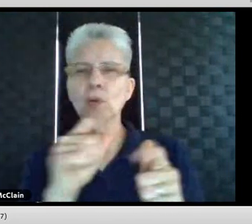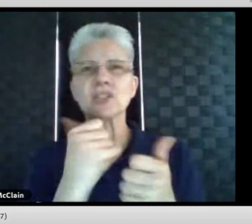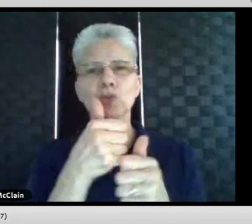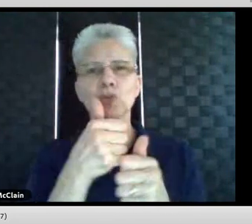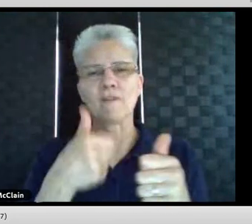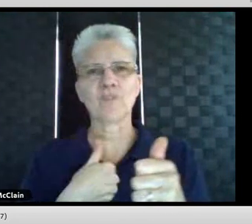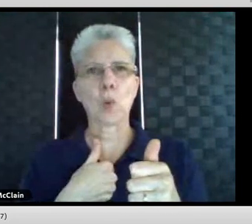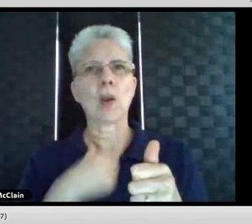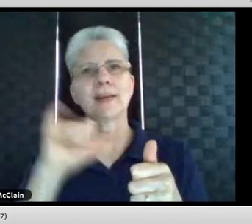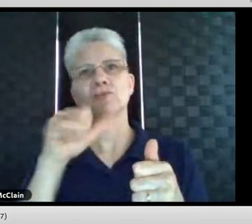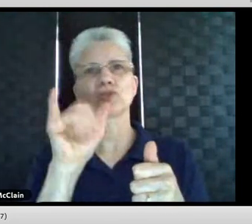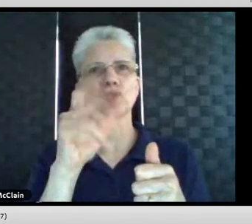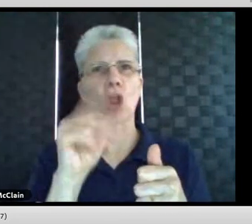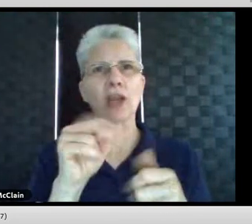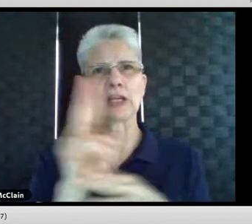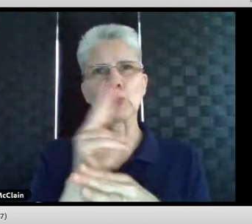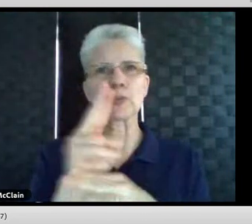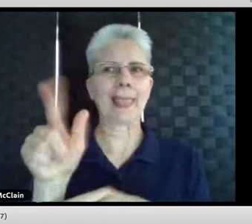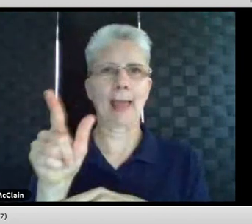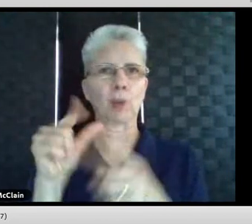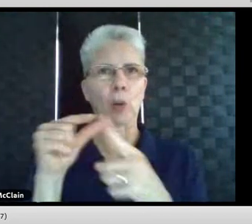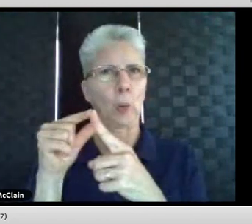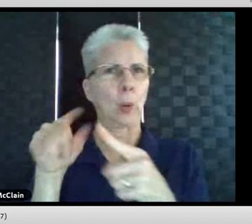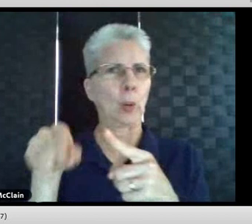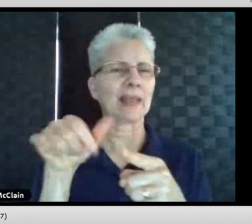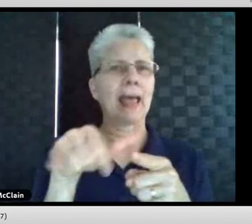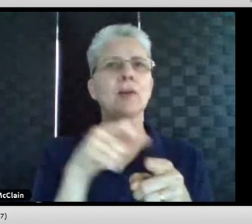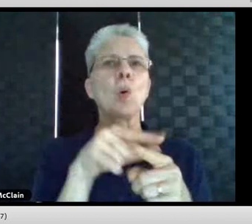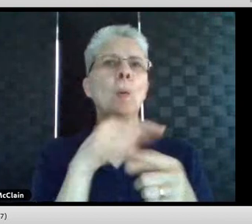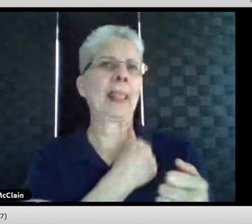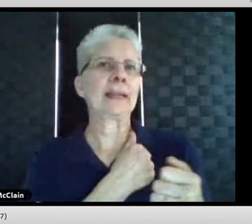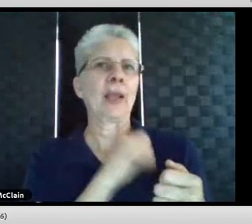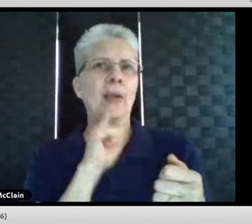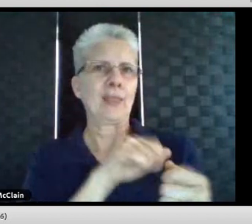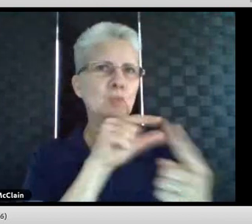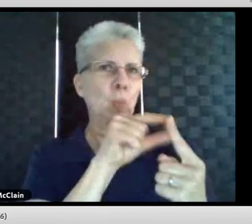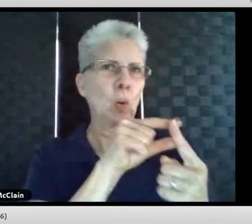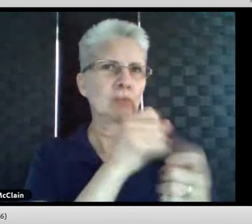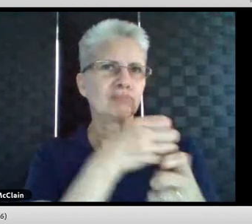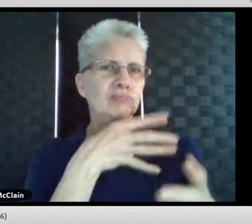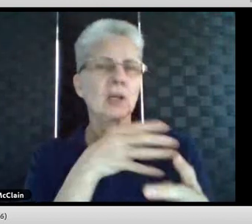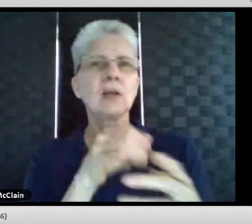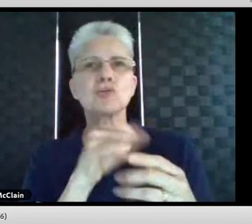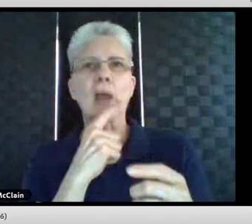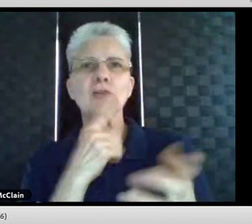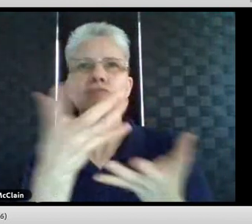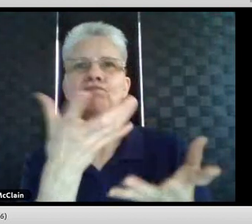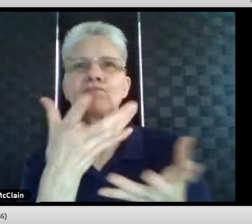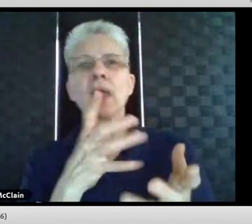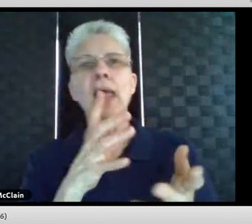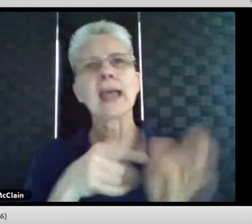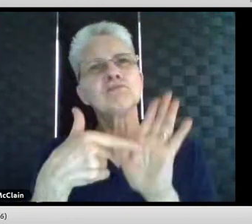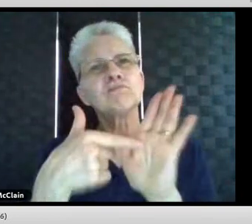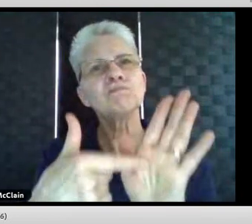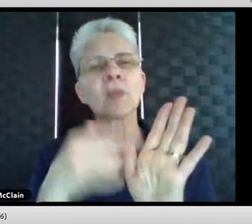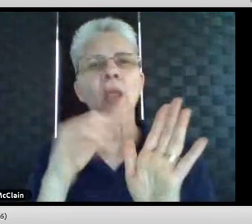and then how to project this professionally. You always want to be professional,